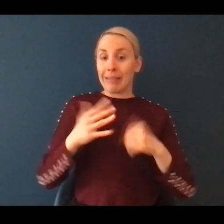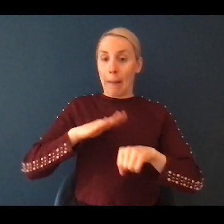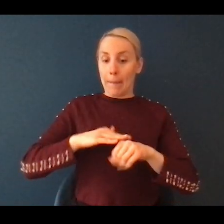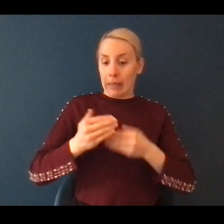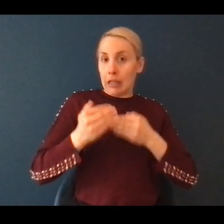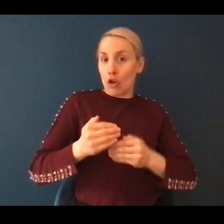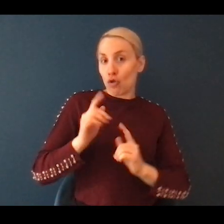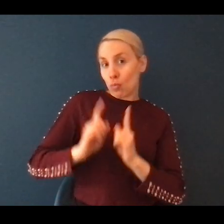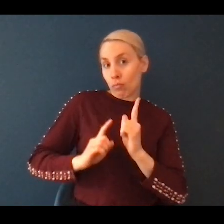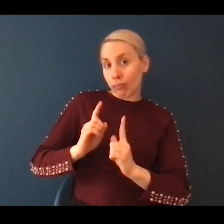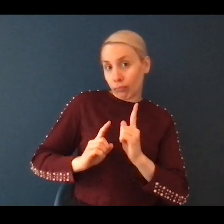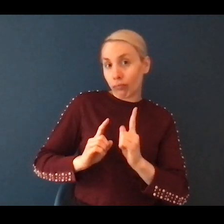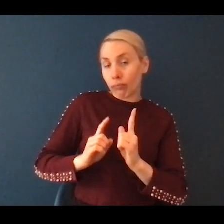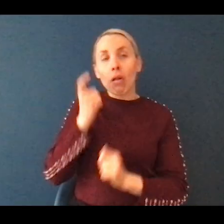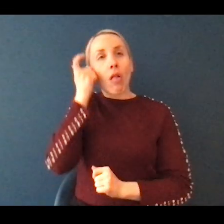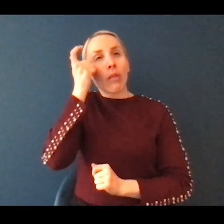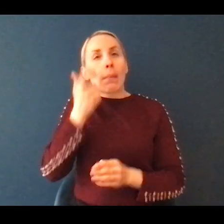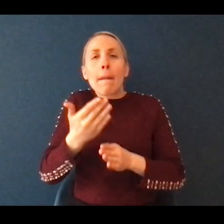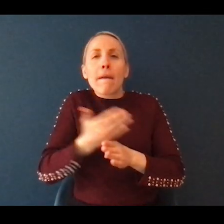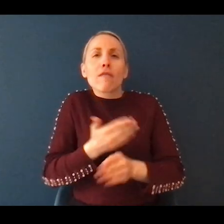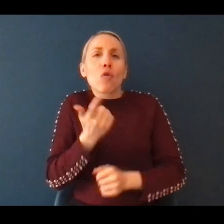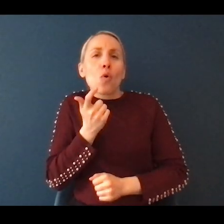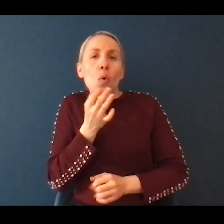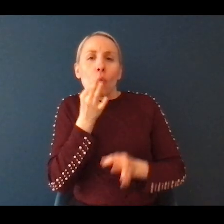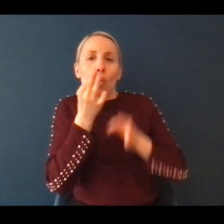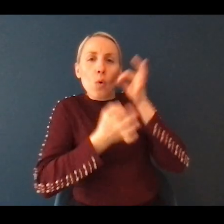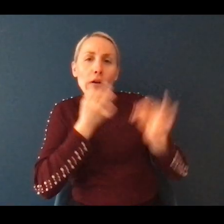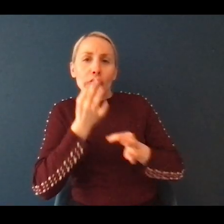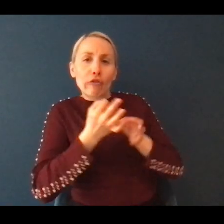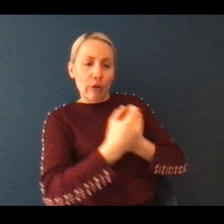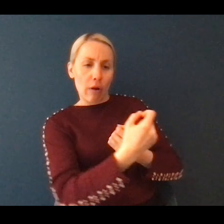that would really help you strengthen your application and we can chat through and